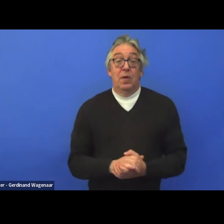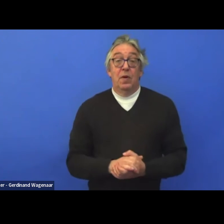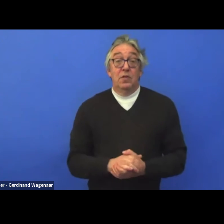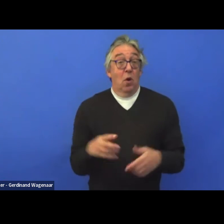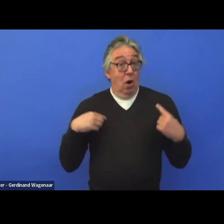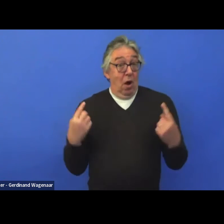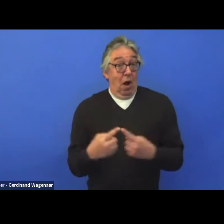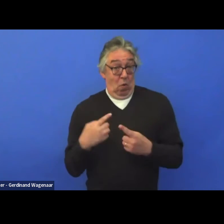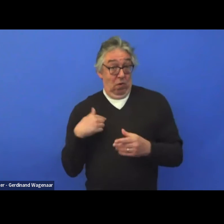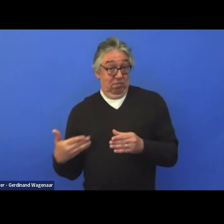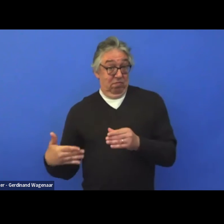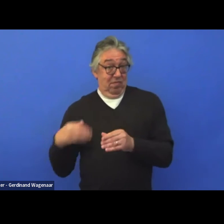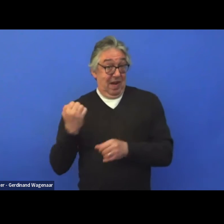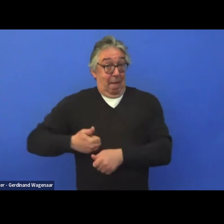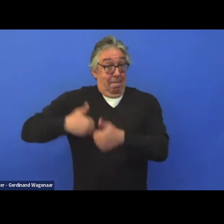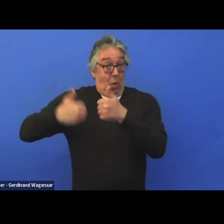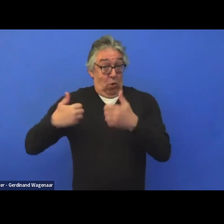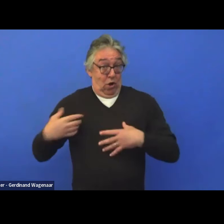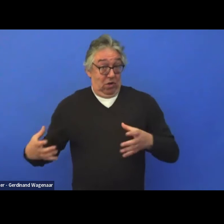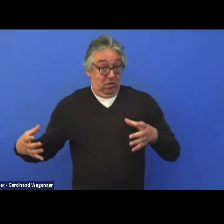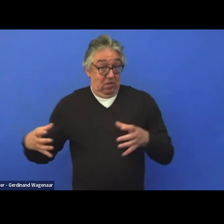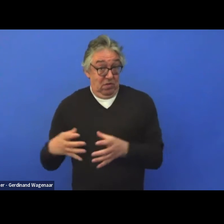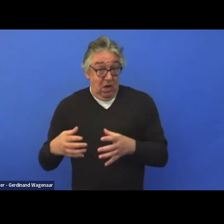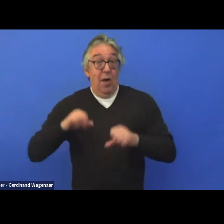for persons with disabilities in the private sector.